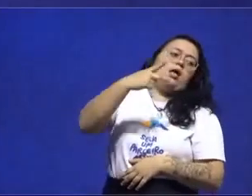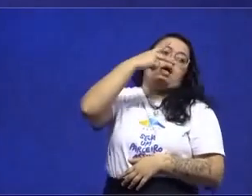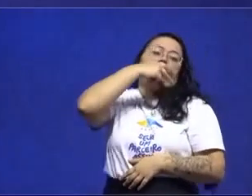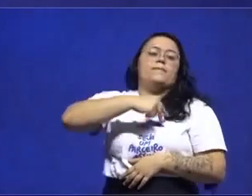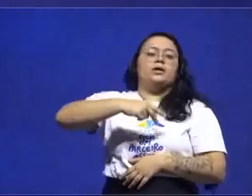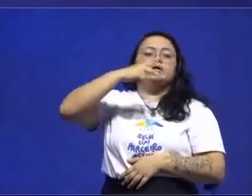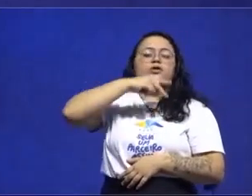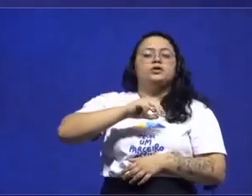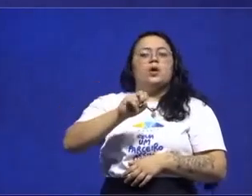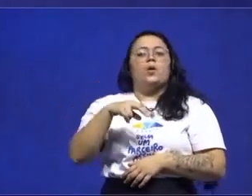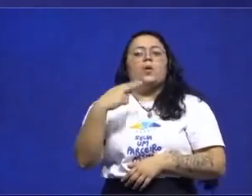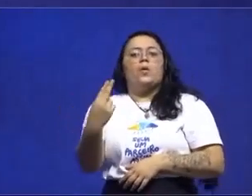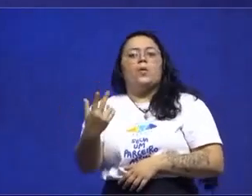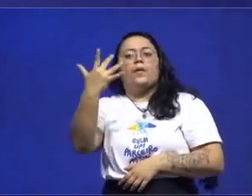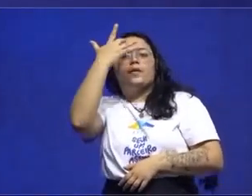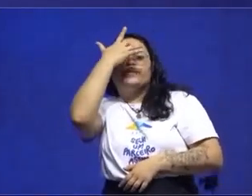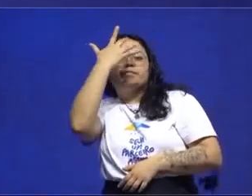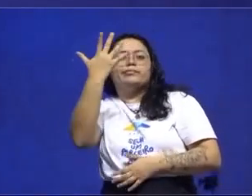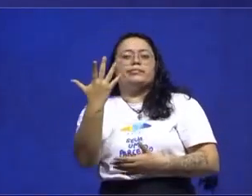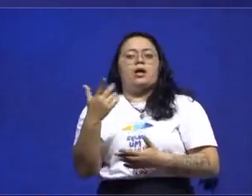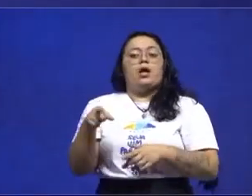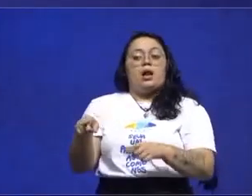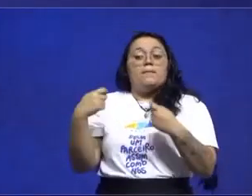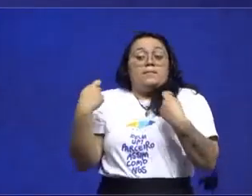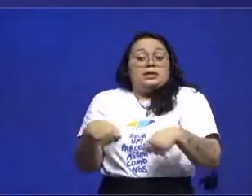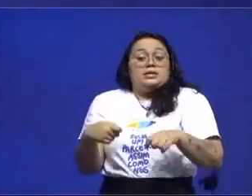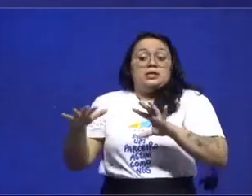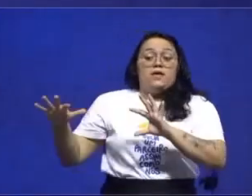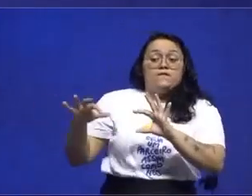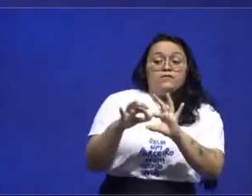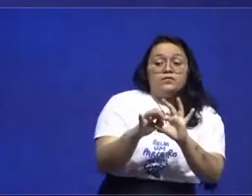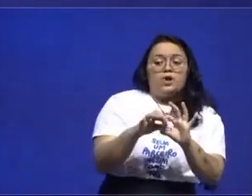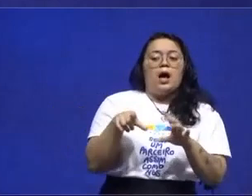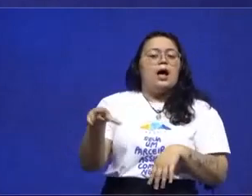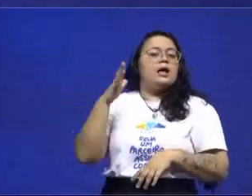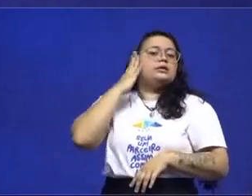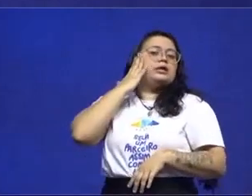need little words with a function to understand that that child is in fact communicating